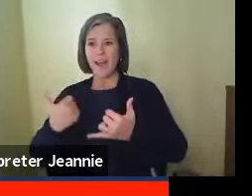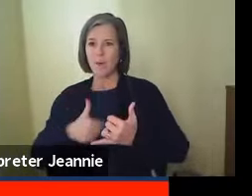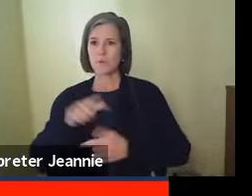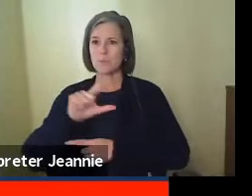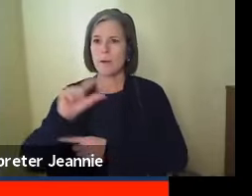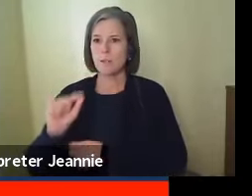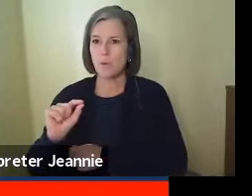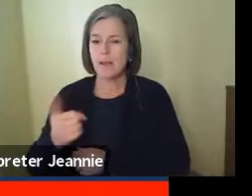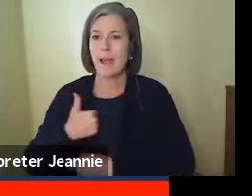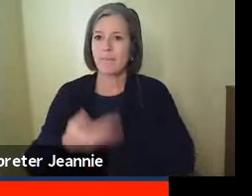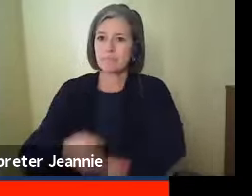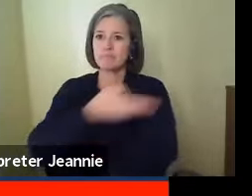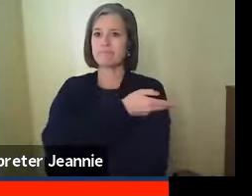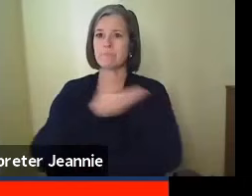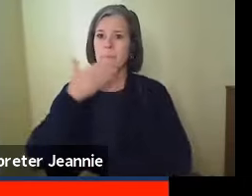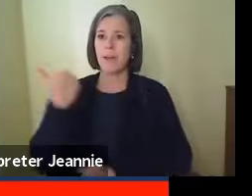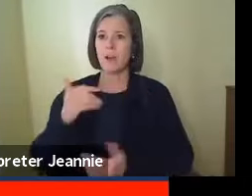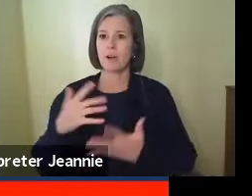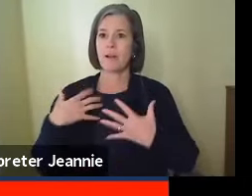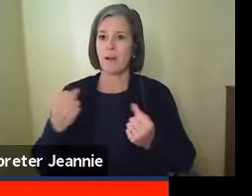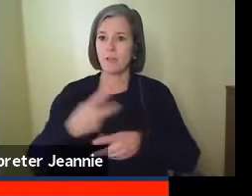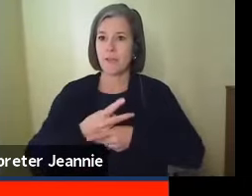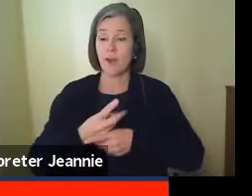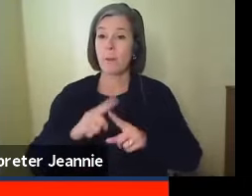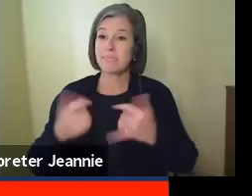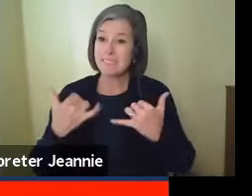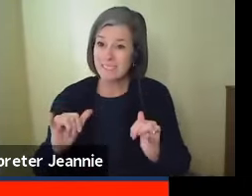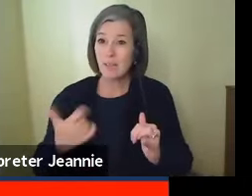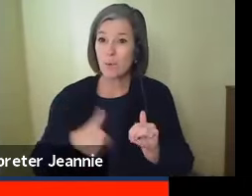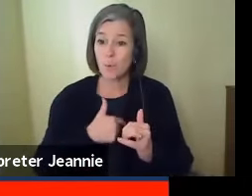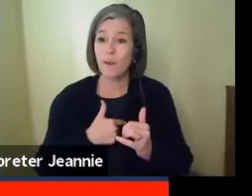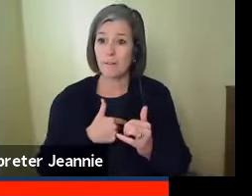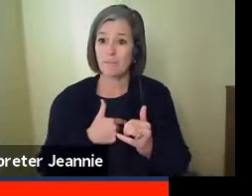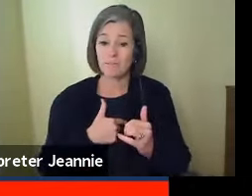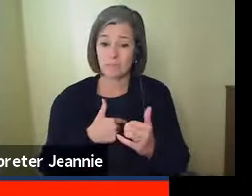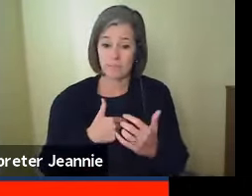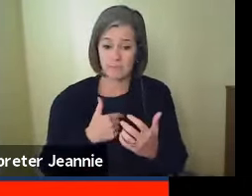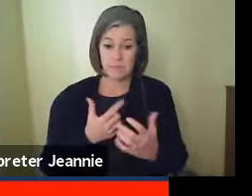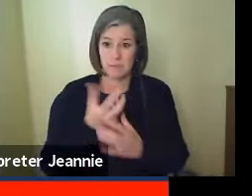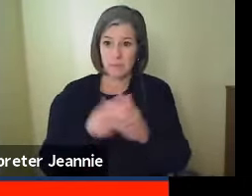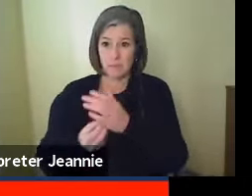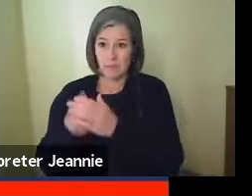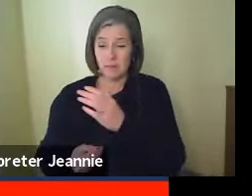we have lost over 300,000 Americans. So this is far and away the deadliest